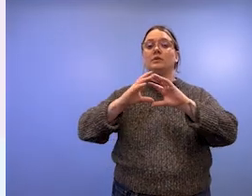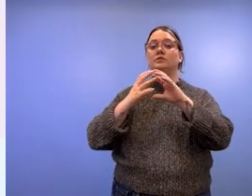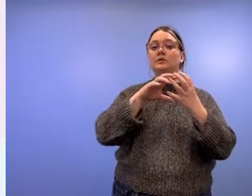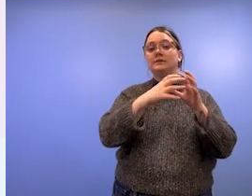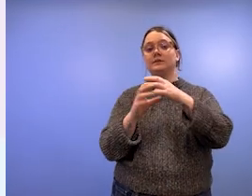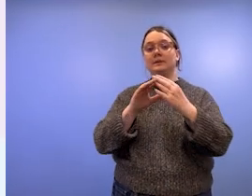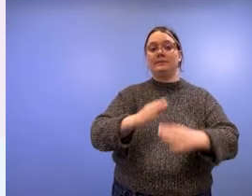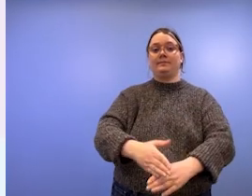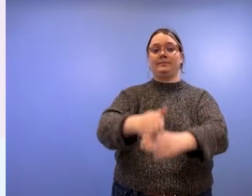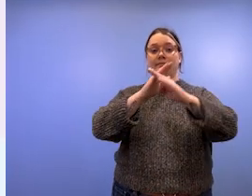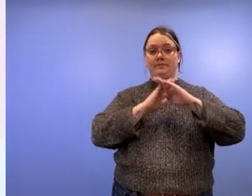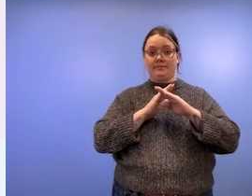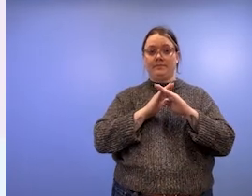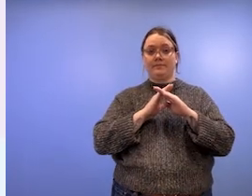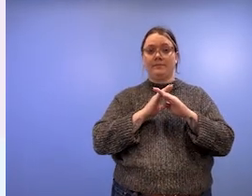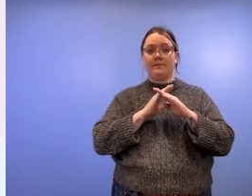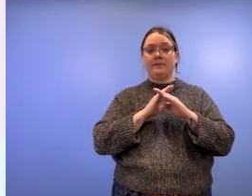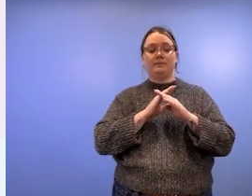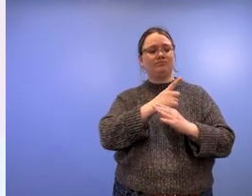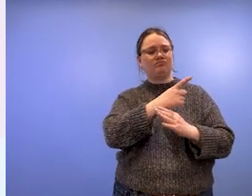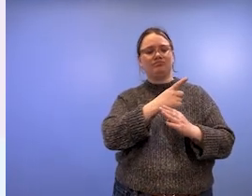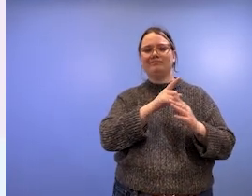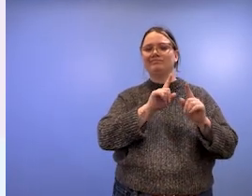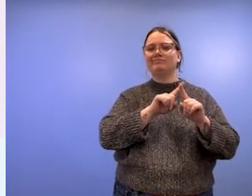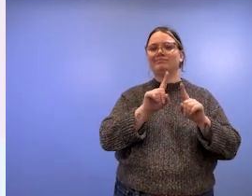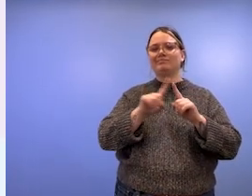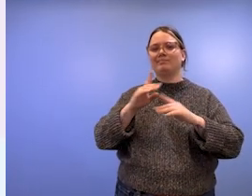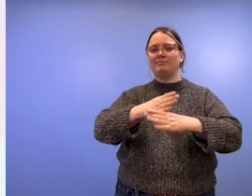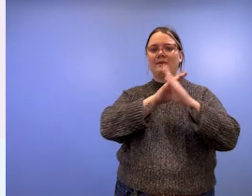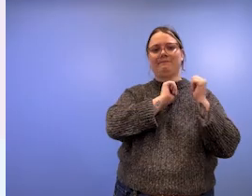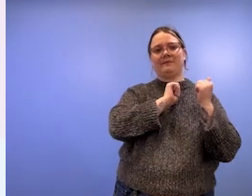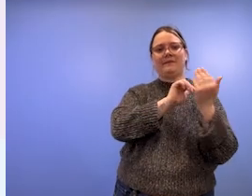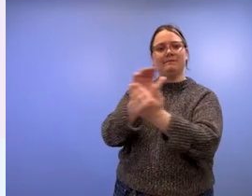intersectional barriers. So these are barriers faced by persons with disabilities who also